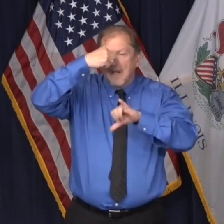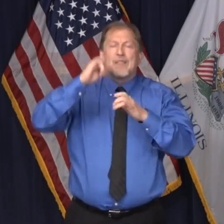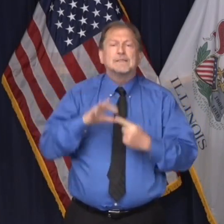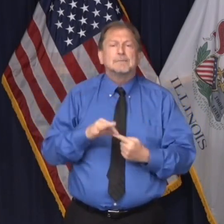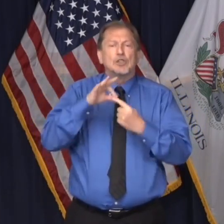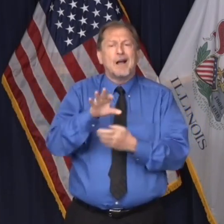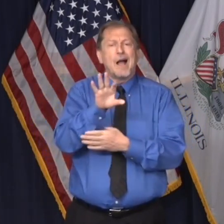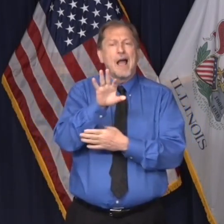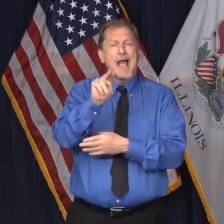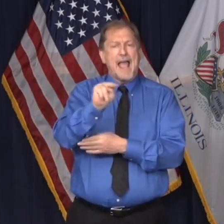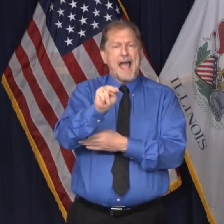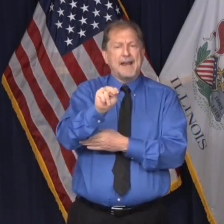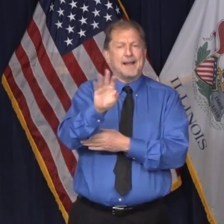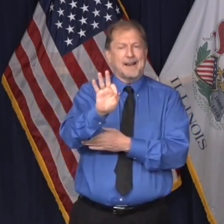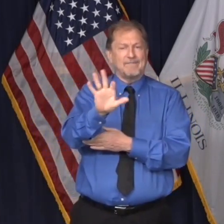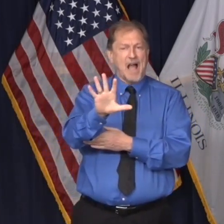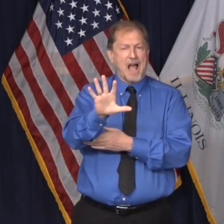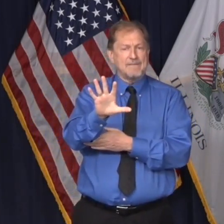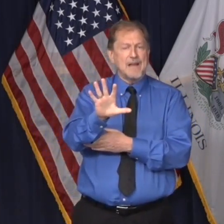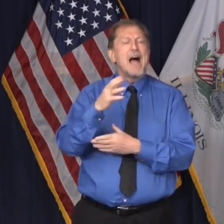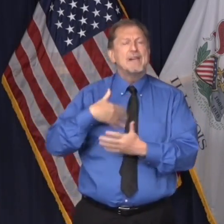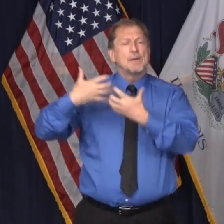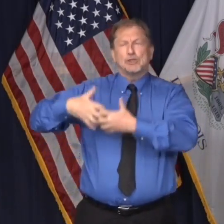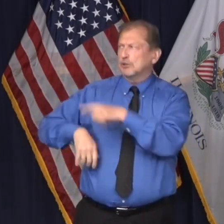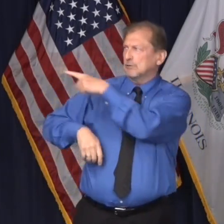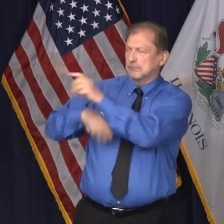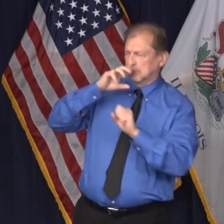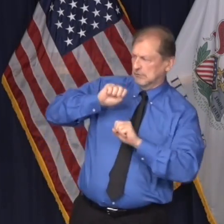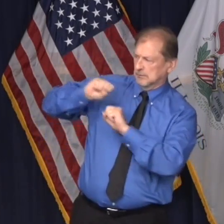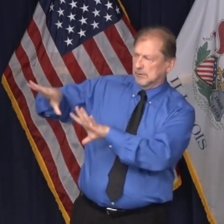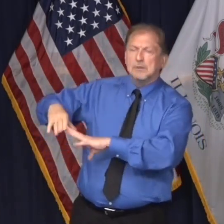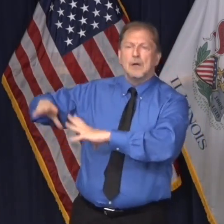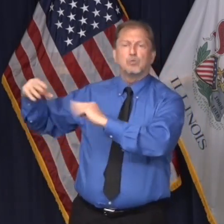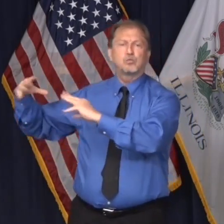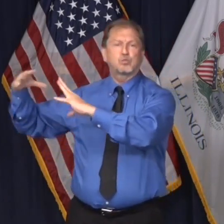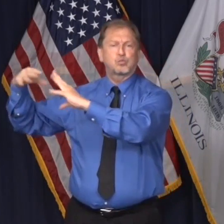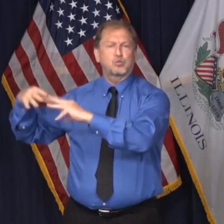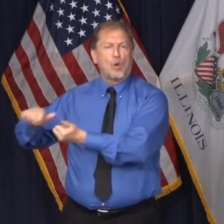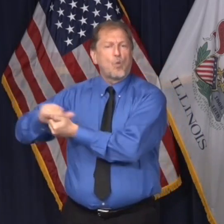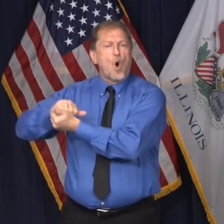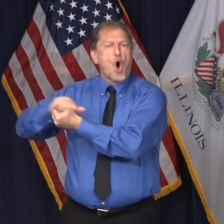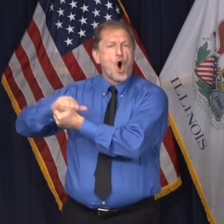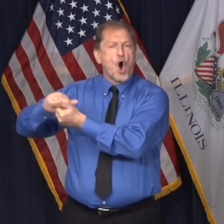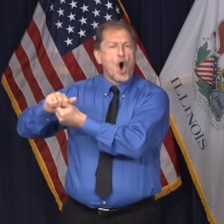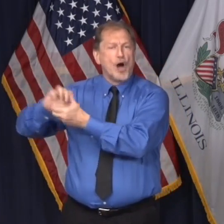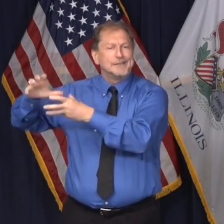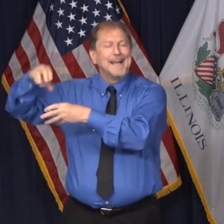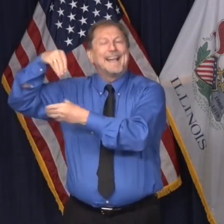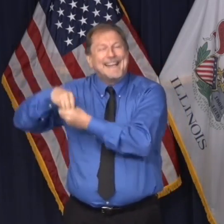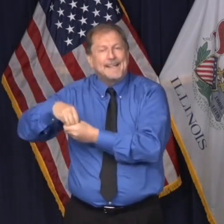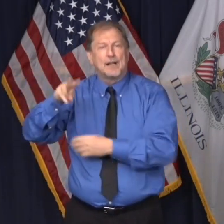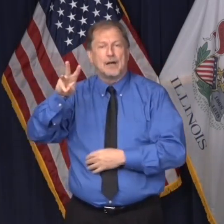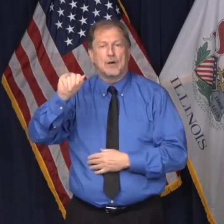ENFORCEMENT AND OTHER FRONT LINE OCCUPATIONS TO HELP US STRETCH OUR PPE STOCKS FURTHER THROUGH